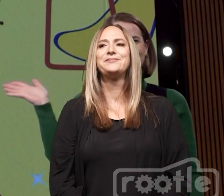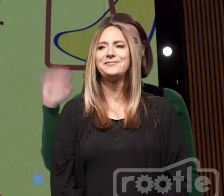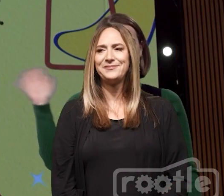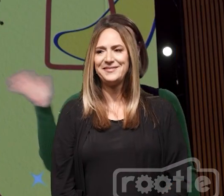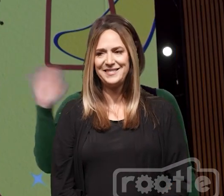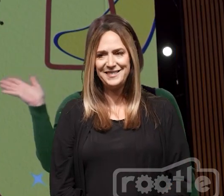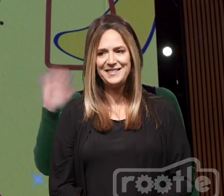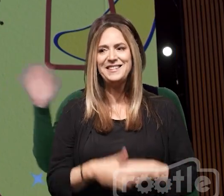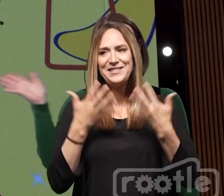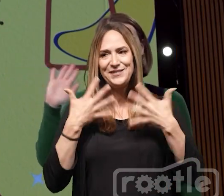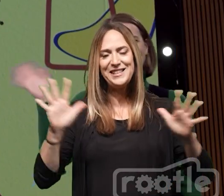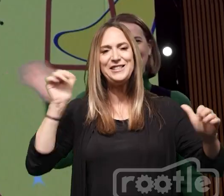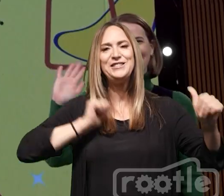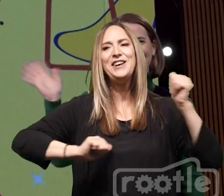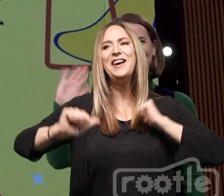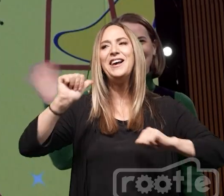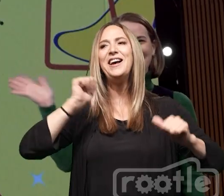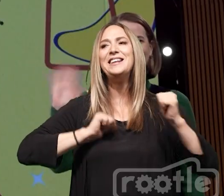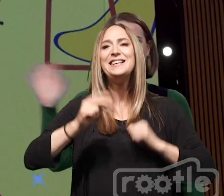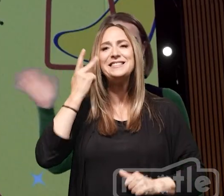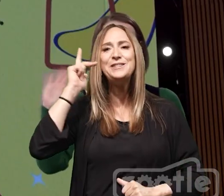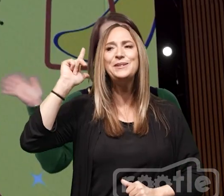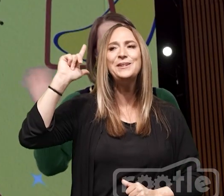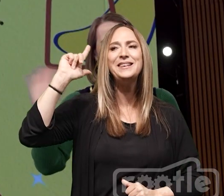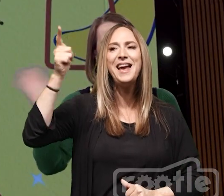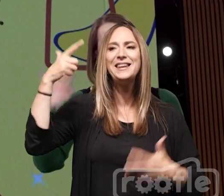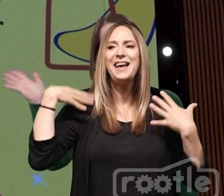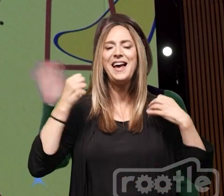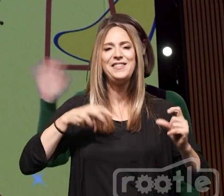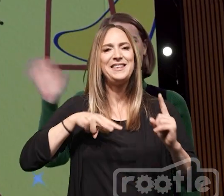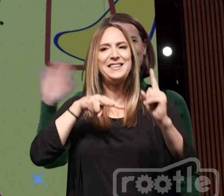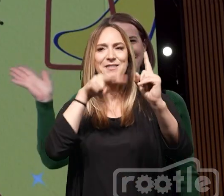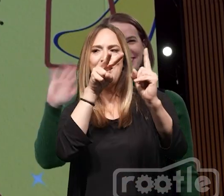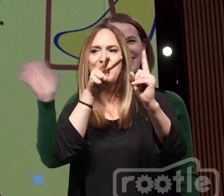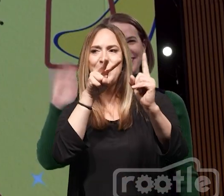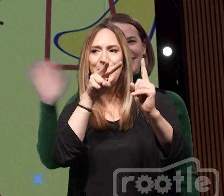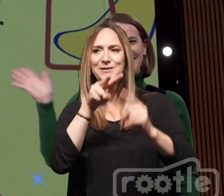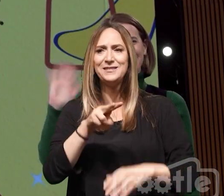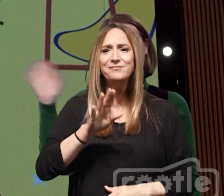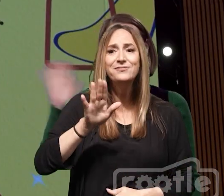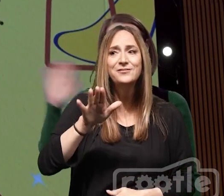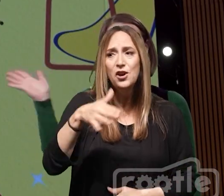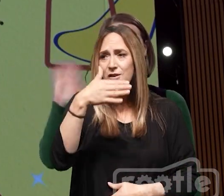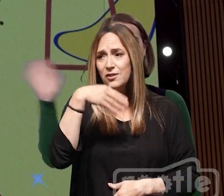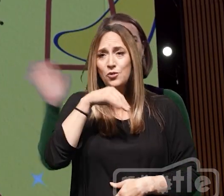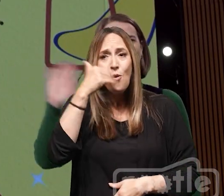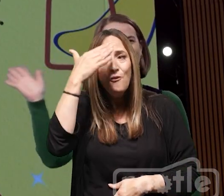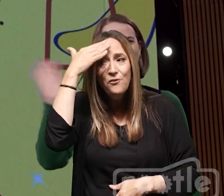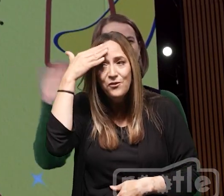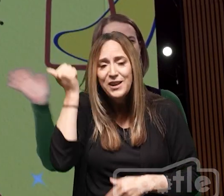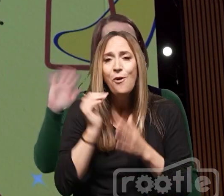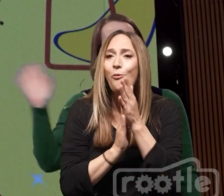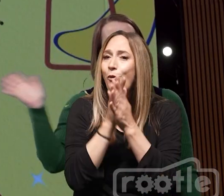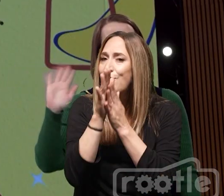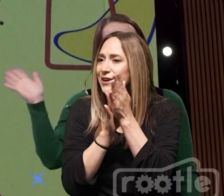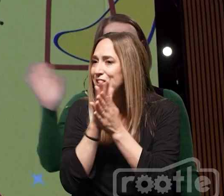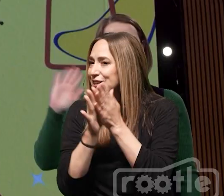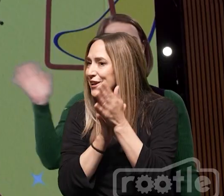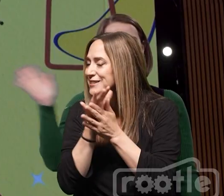And that's our show folks. See you next time on "Health Heroes." Farewell Friends, and don't forget, wash your hands.